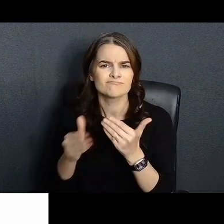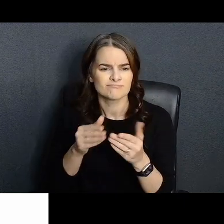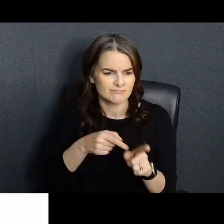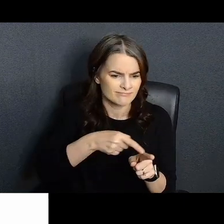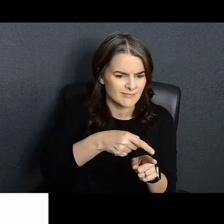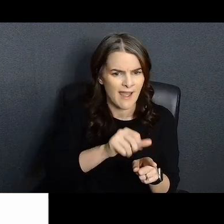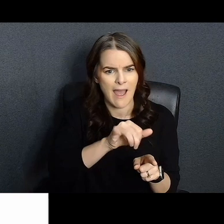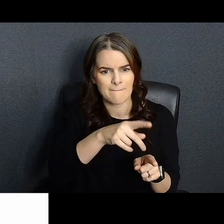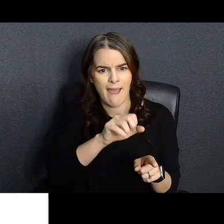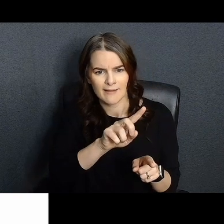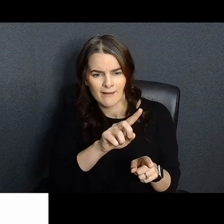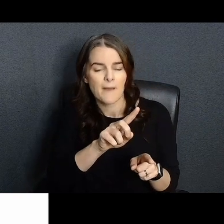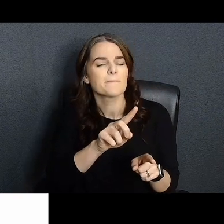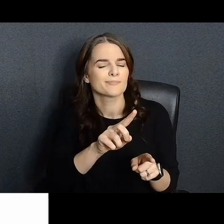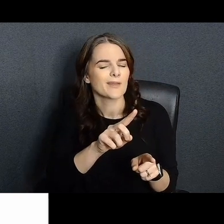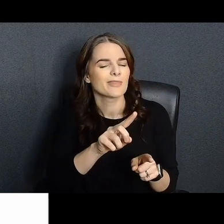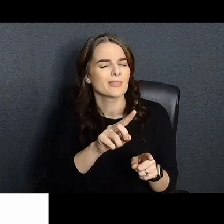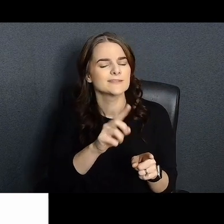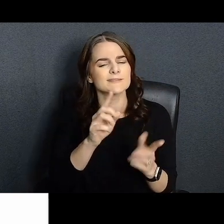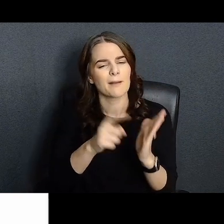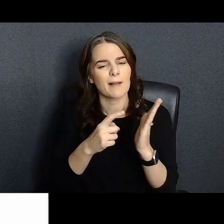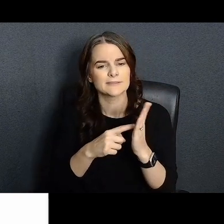some of the layouts and organization of the software